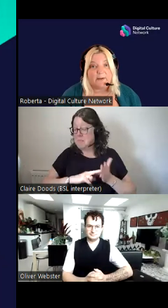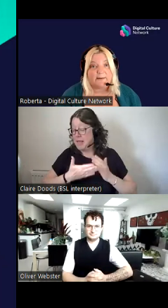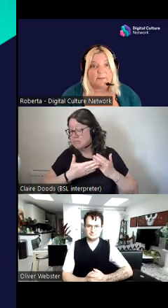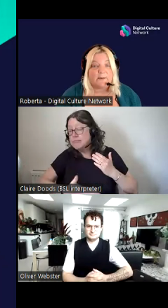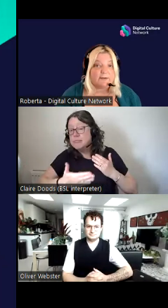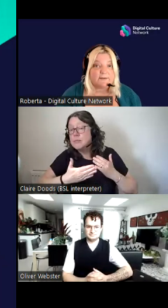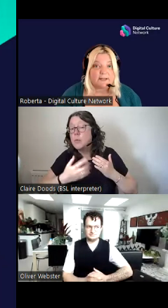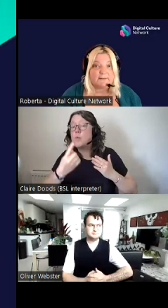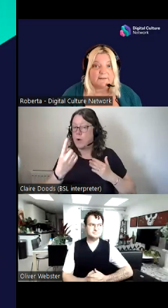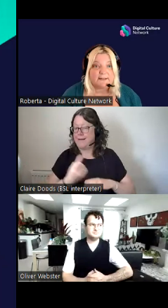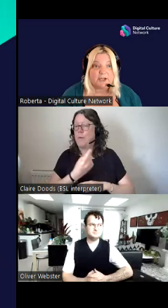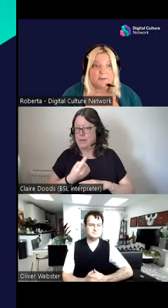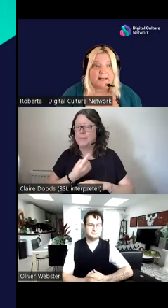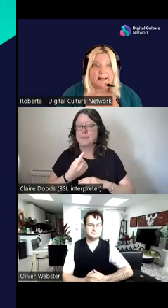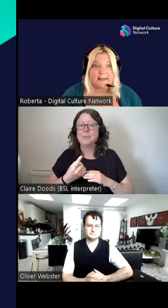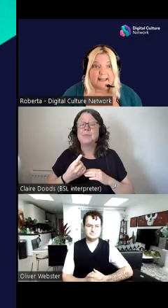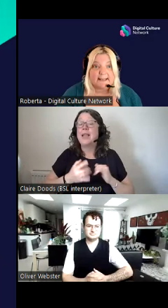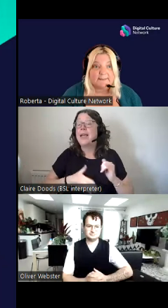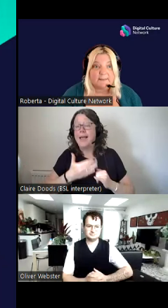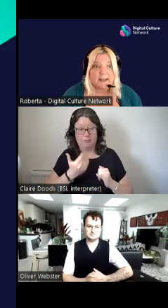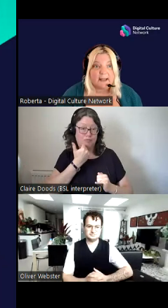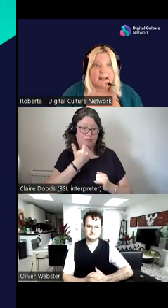and we'll have lots of time for some Q&A at the end.